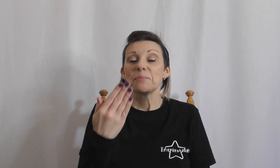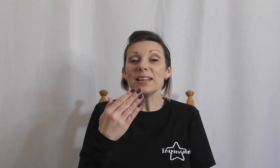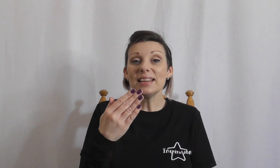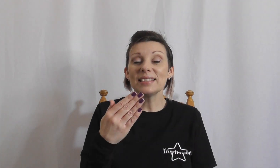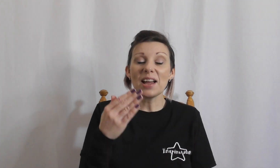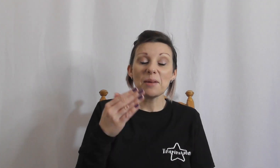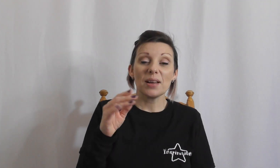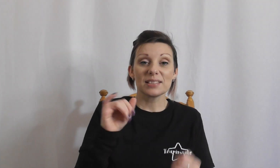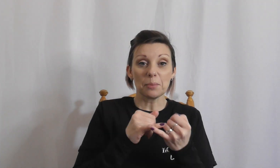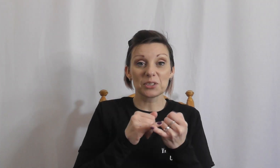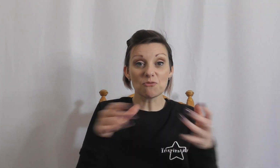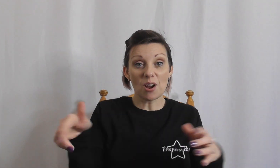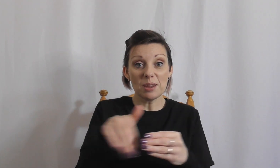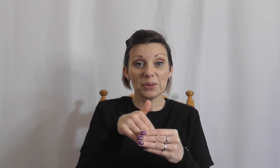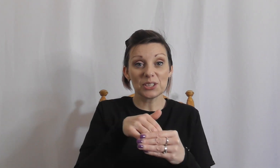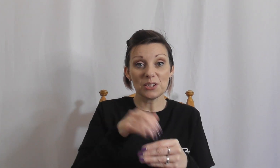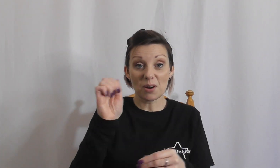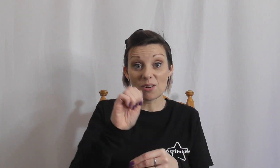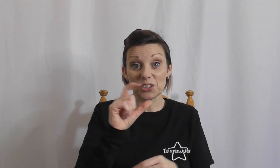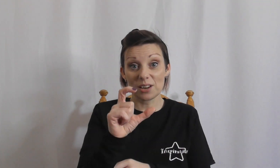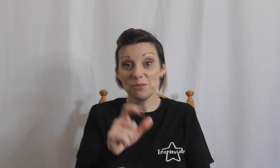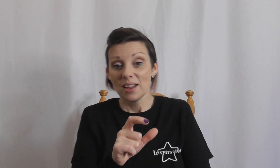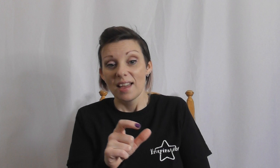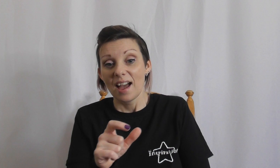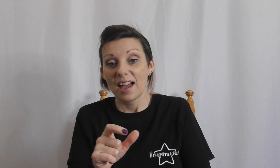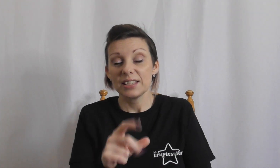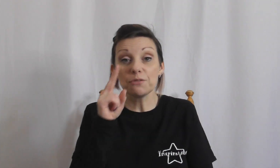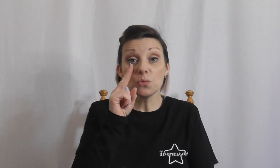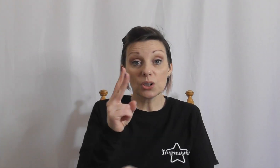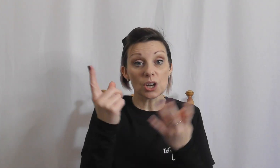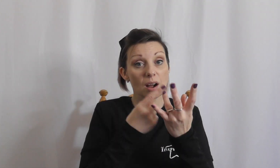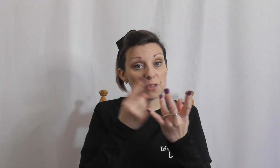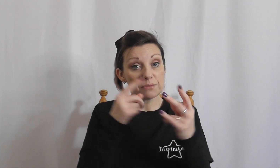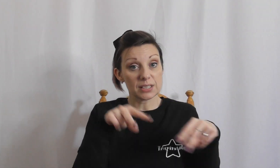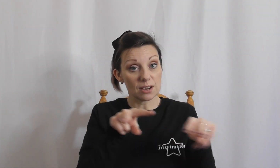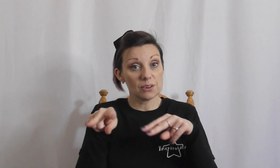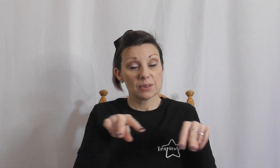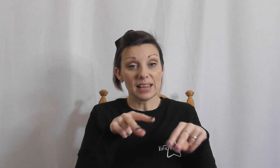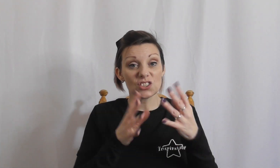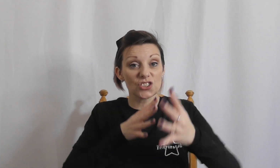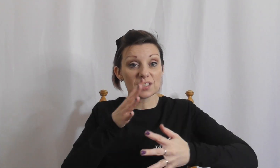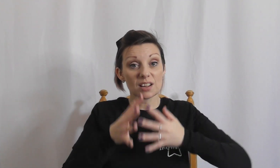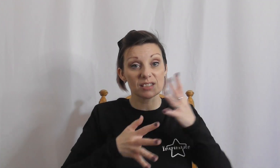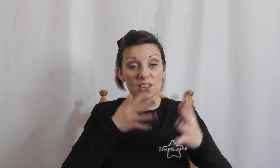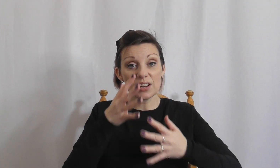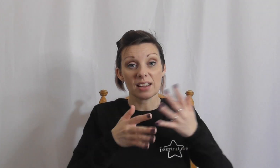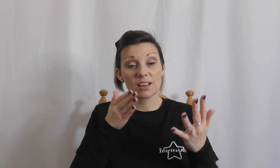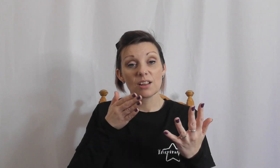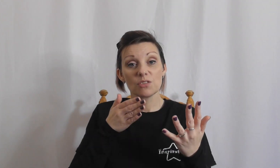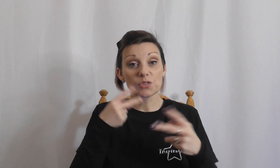Please um subscribe to our channel and if you watch our other video it's just us signing the